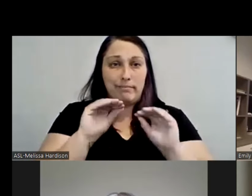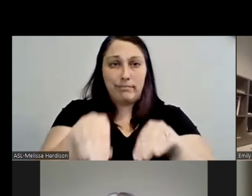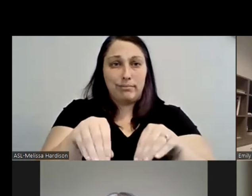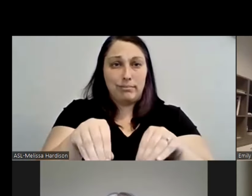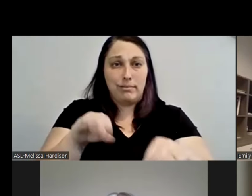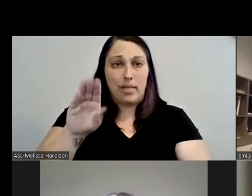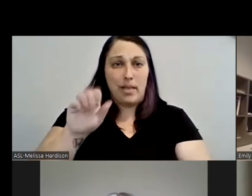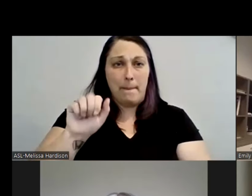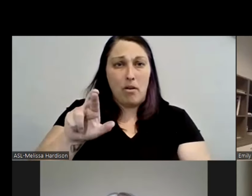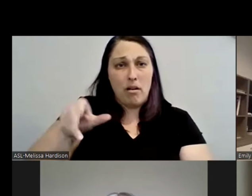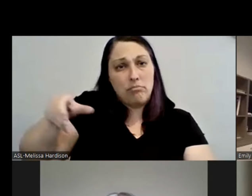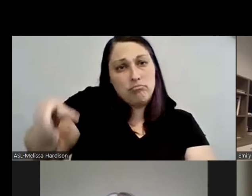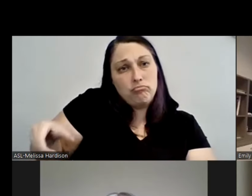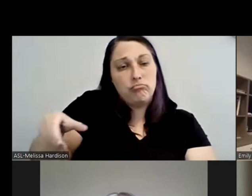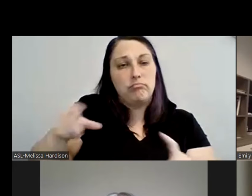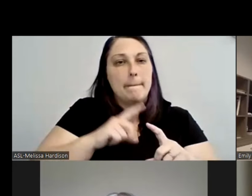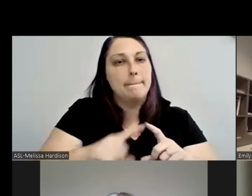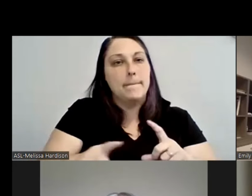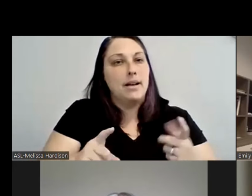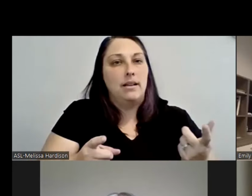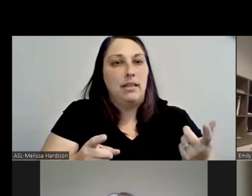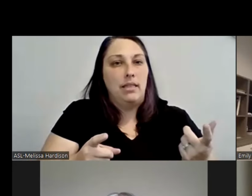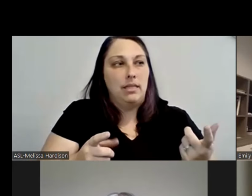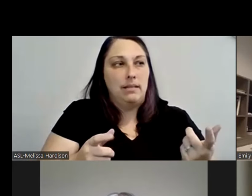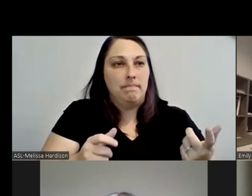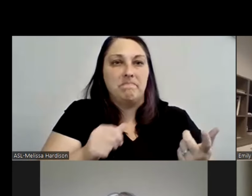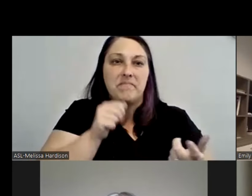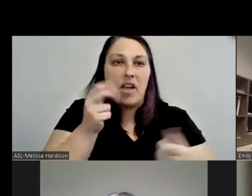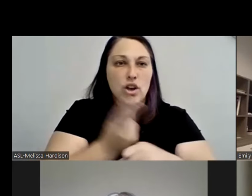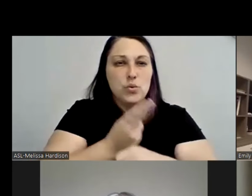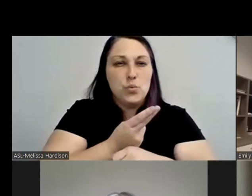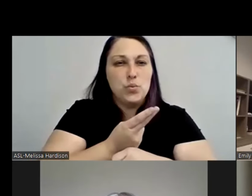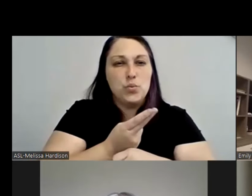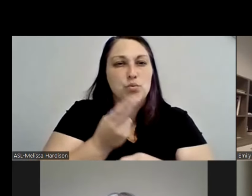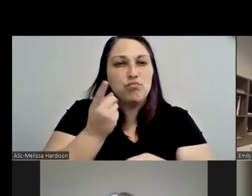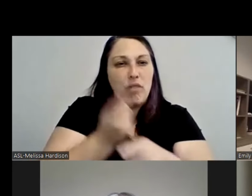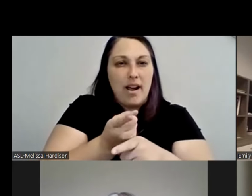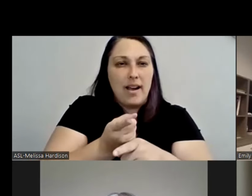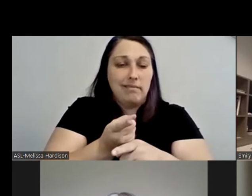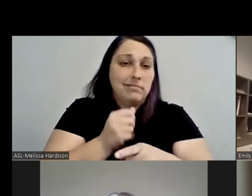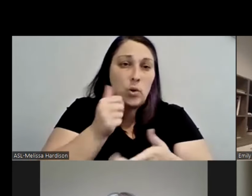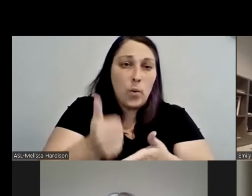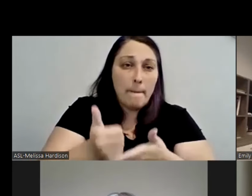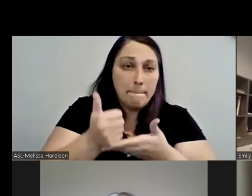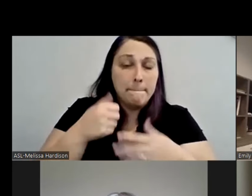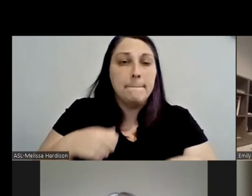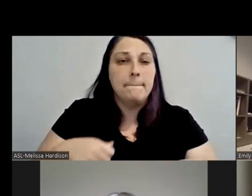And in some ways that hampers people from carrying out activities at all.